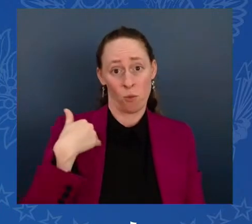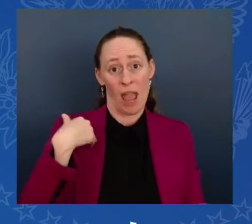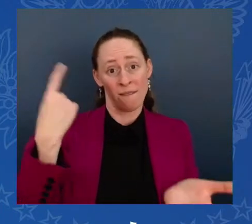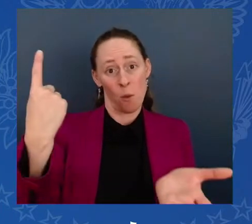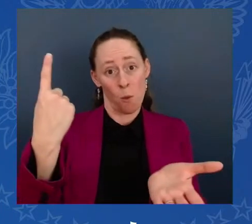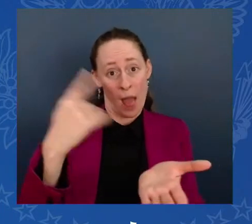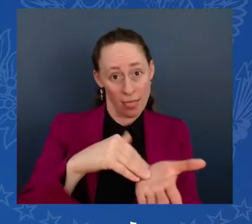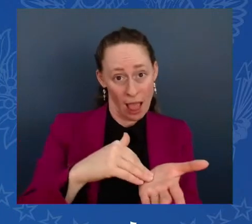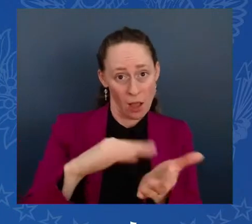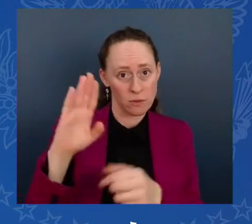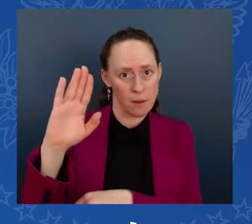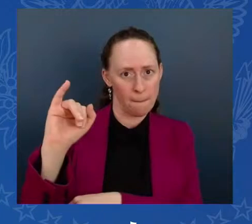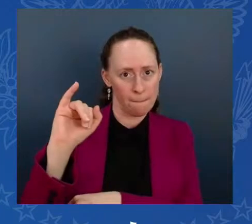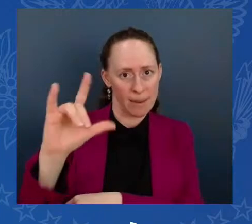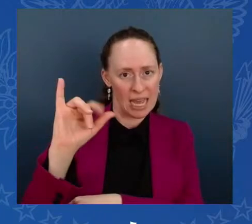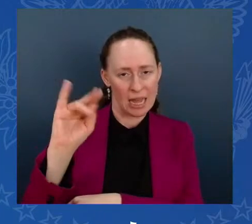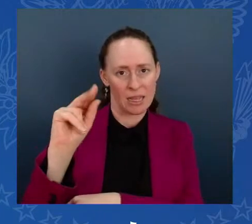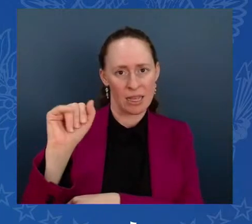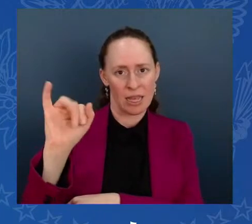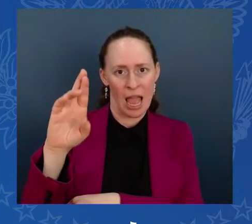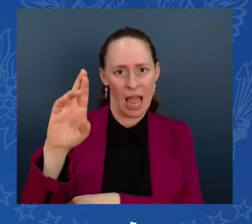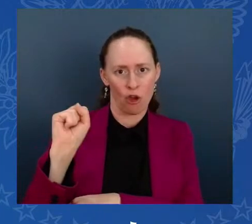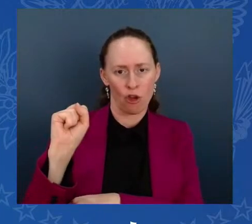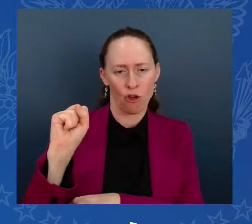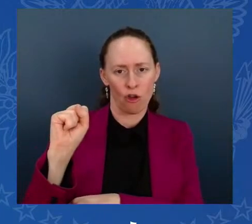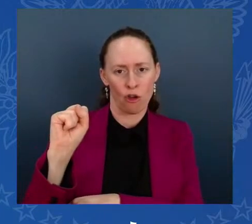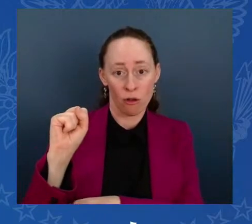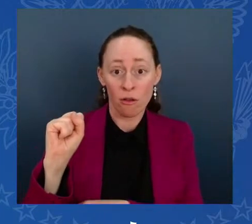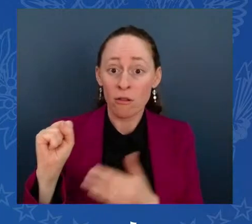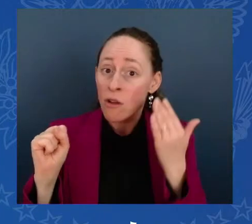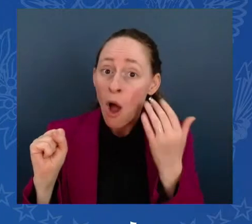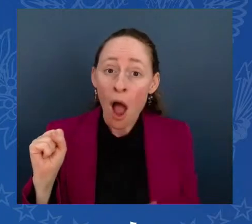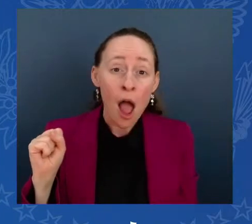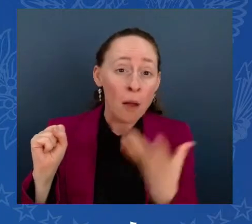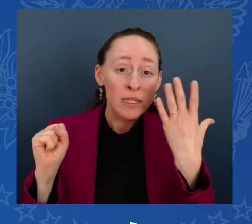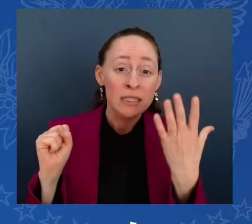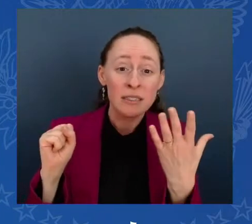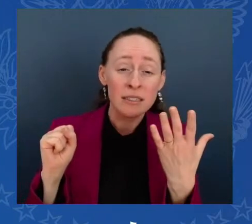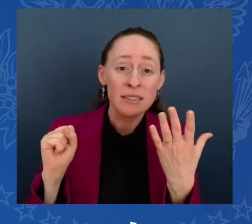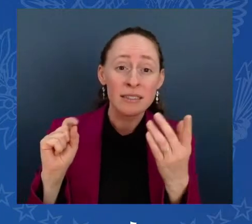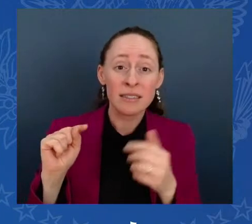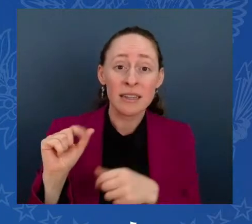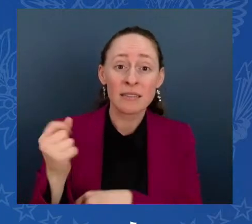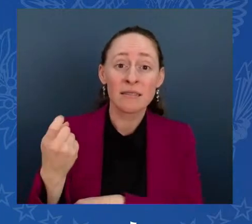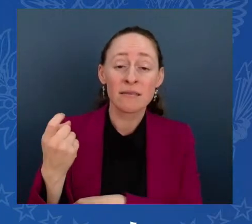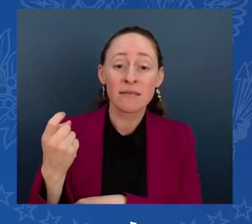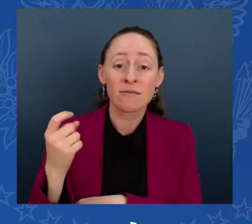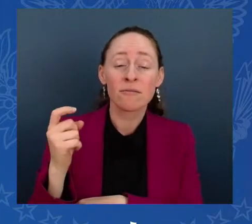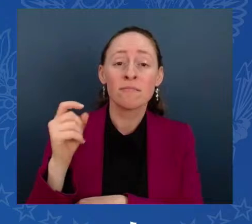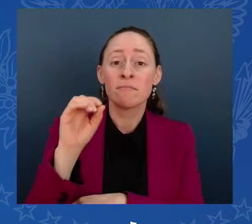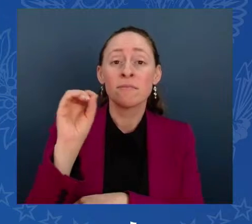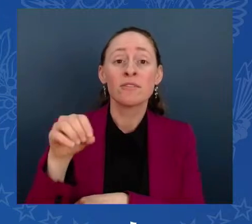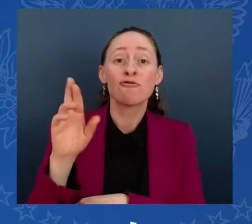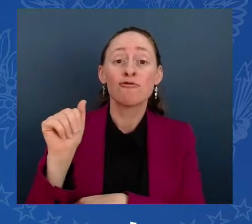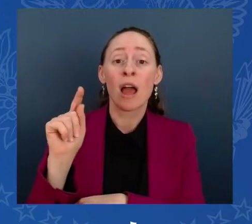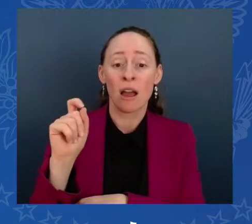8.2 percent. Audience: Booo - The President: I introduced a bill that say they got to pay a minimum of 25 percent.